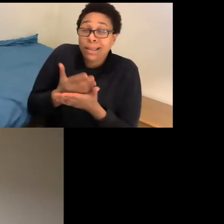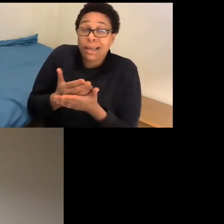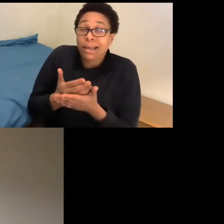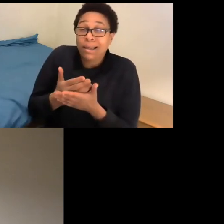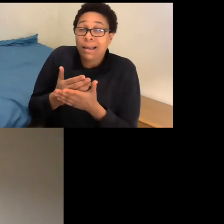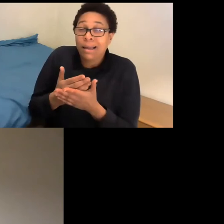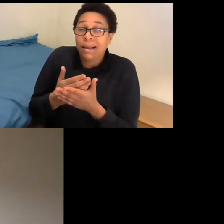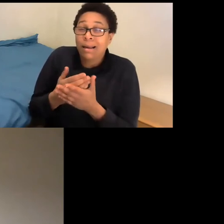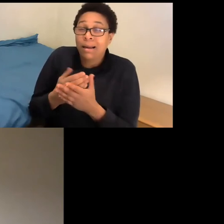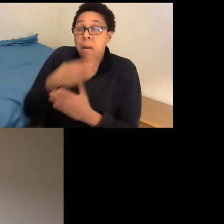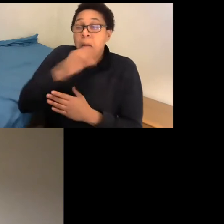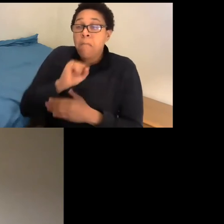cultures.